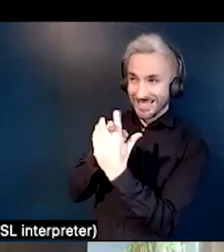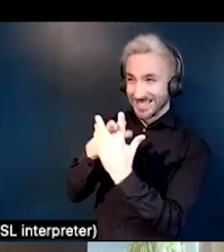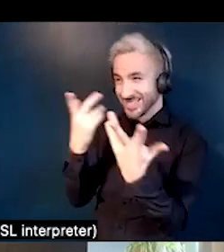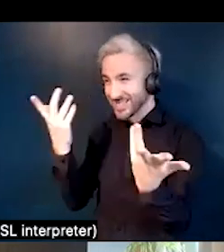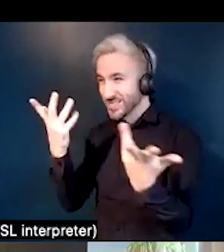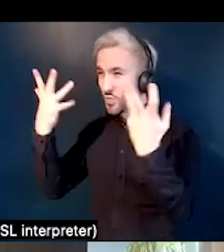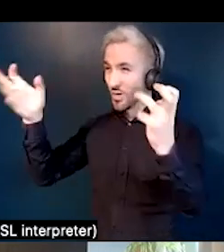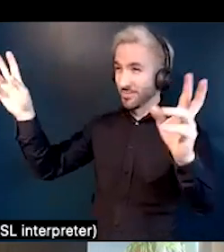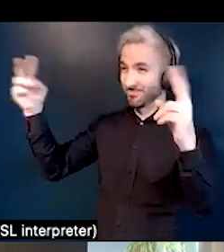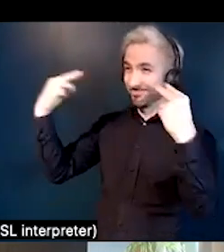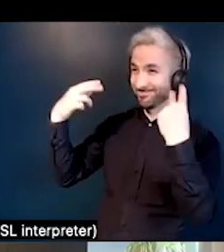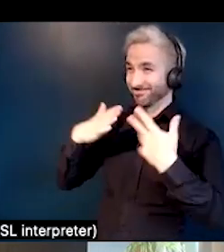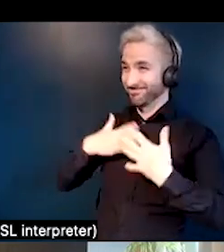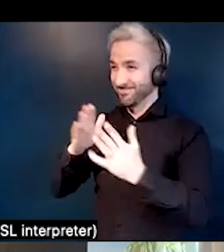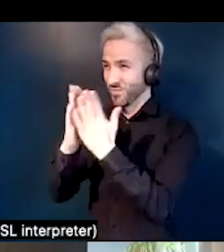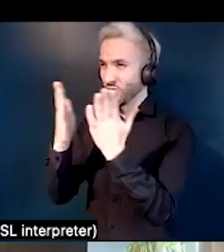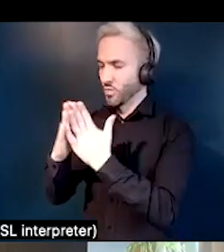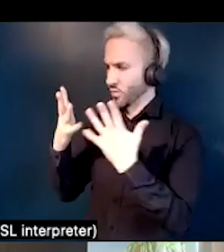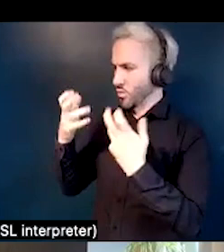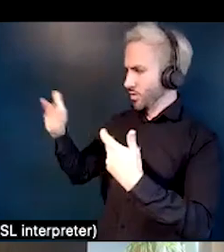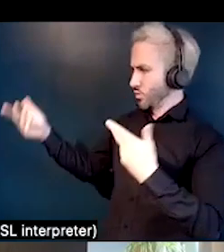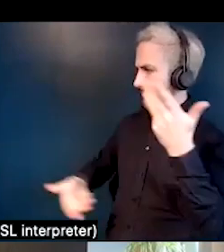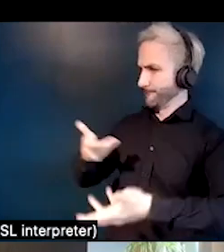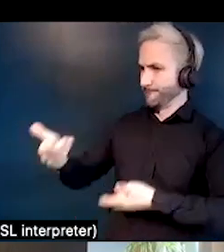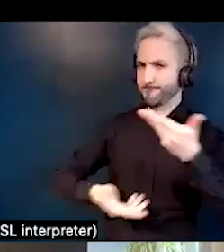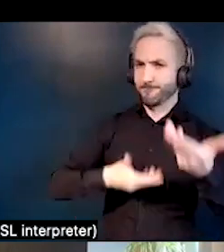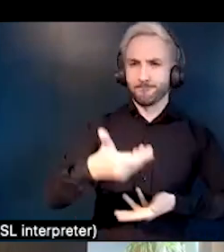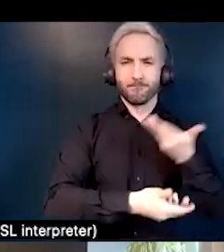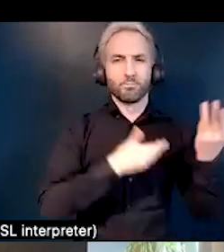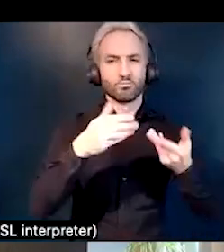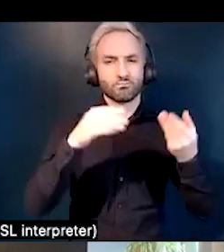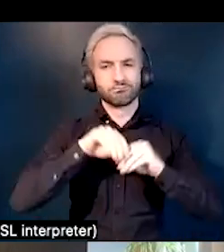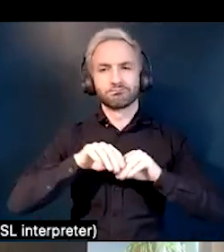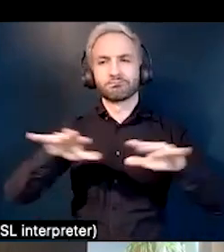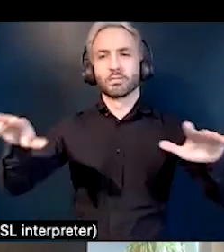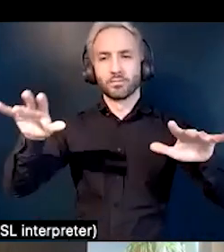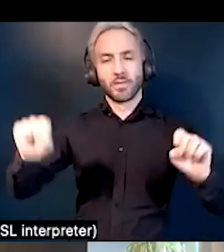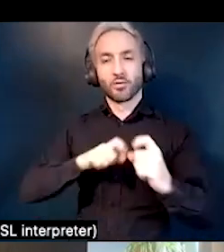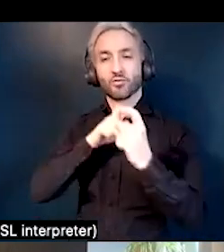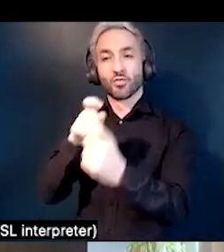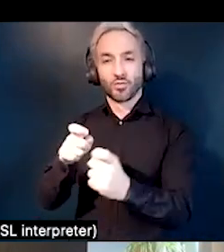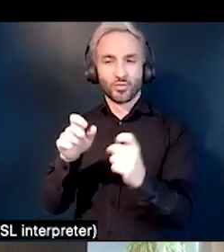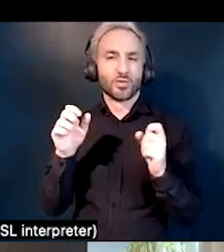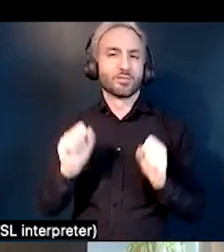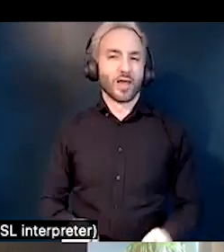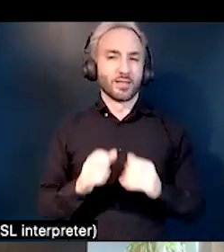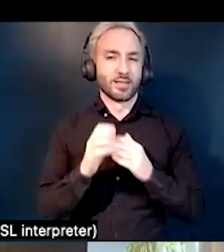opportunity to contribute, work, and lead. For our webinar today, if you are having